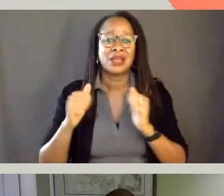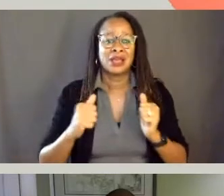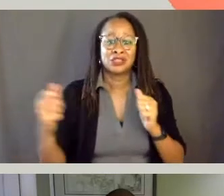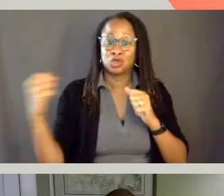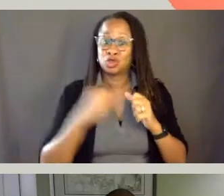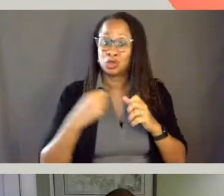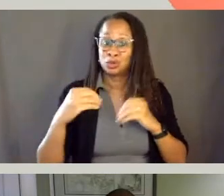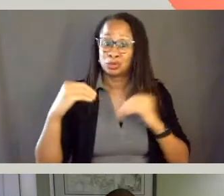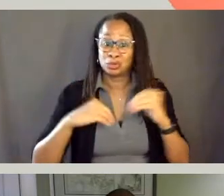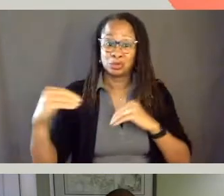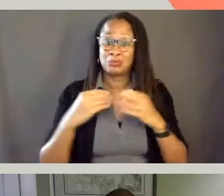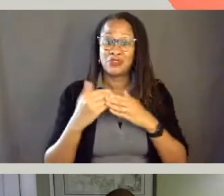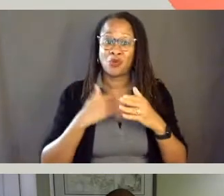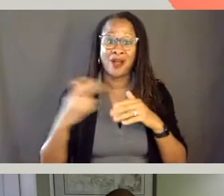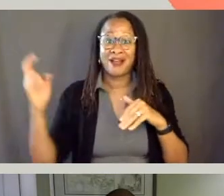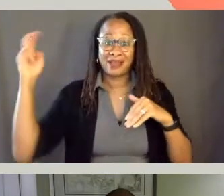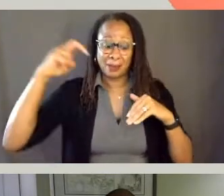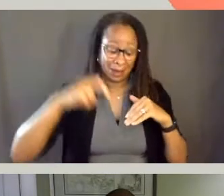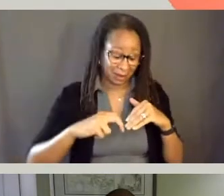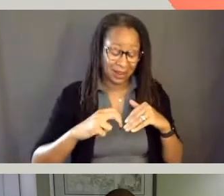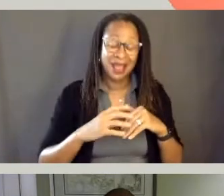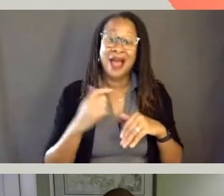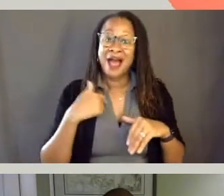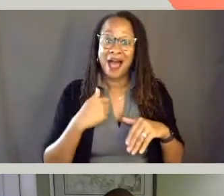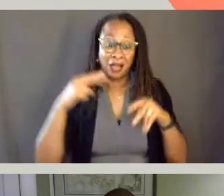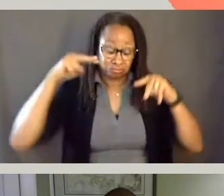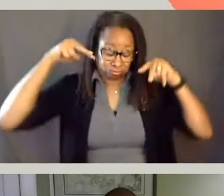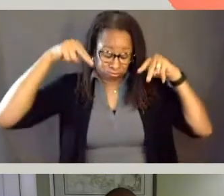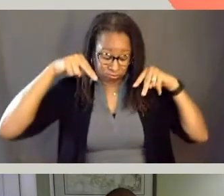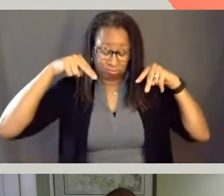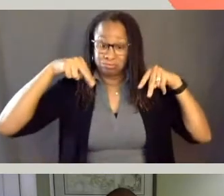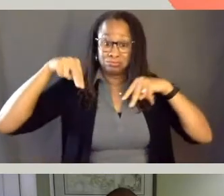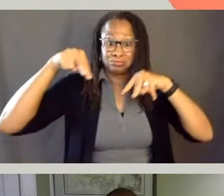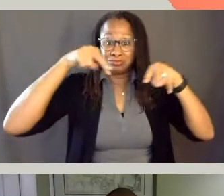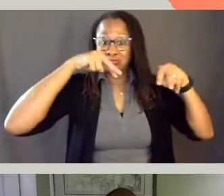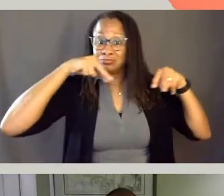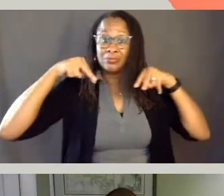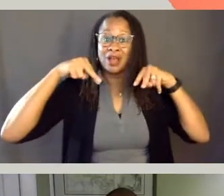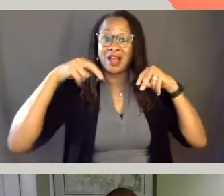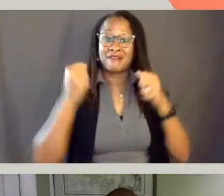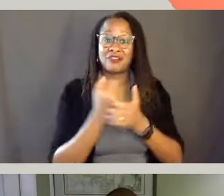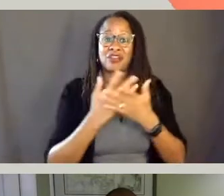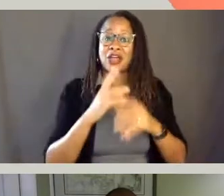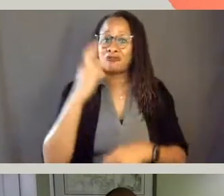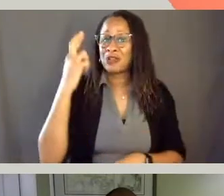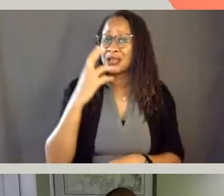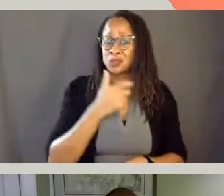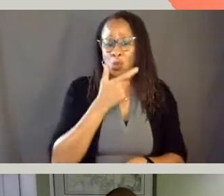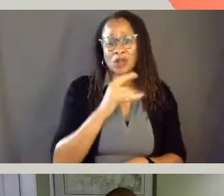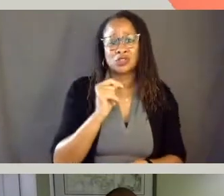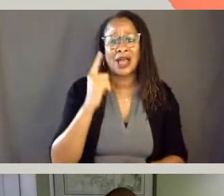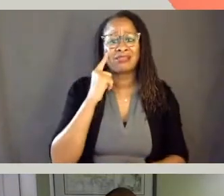So I had a kind of a bird's eye view of everything. And I realized I kind of was watching it thinking this was kind of going on.